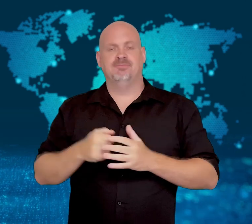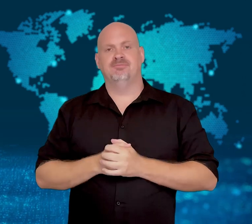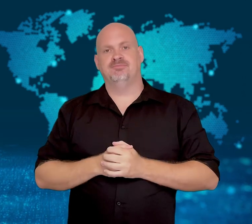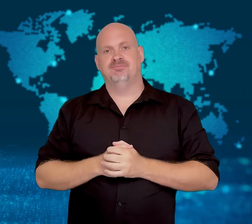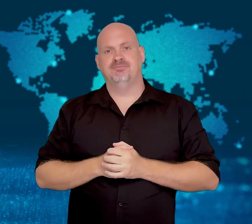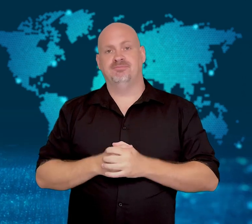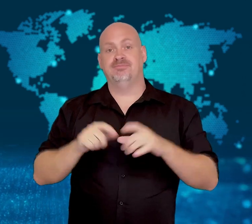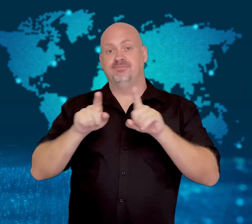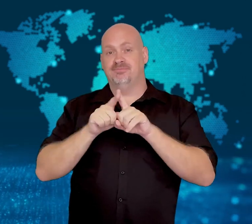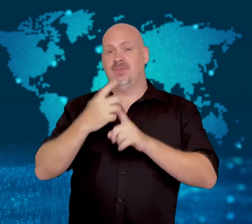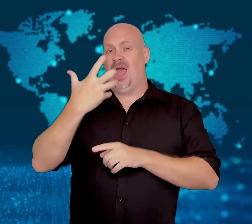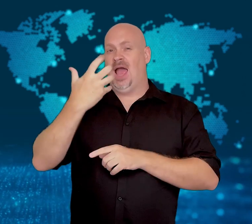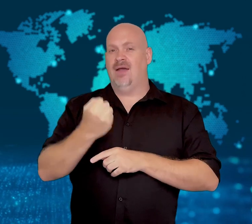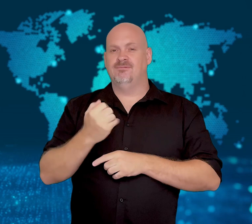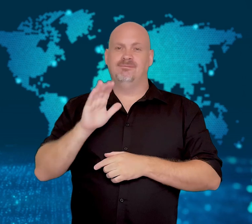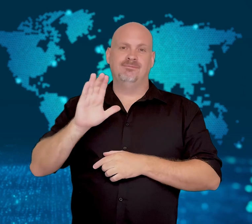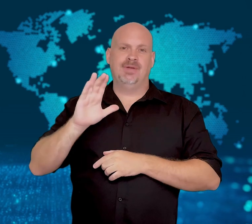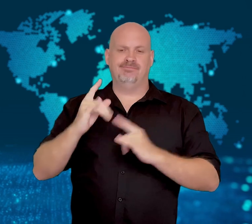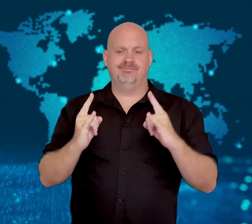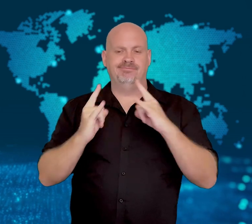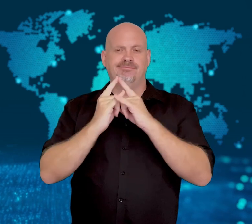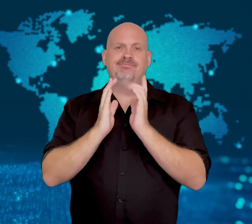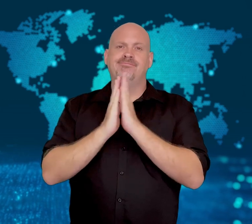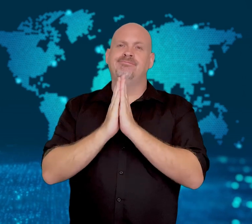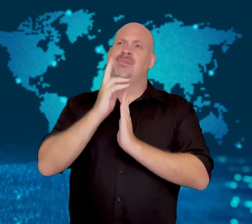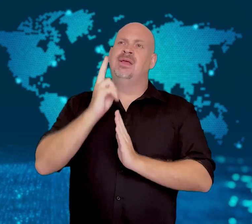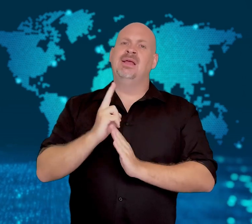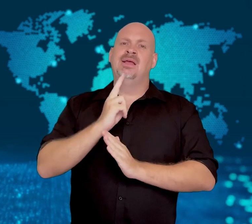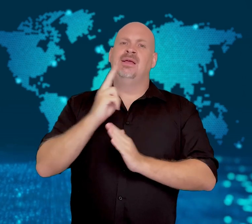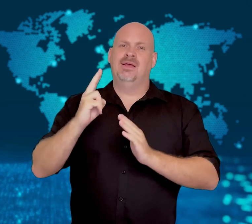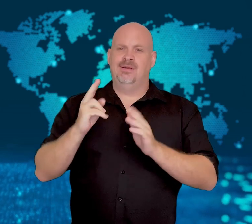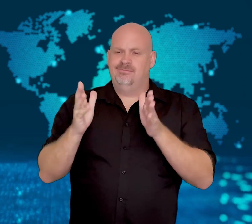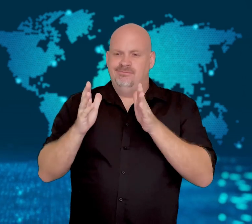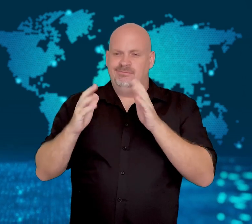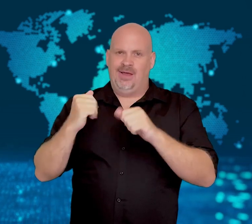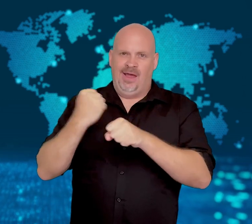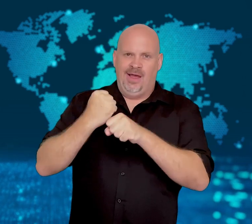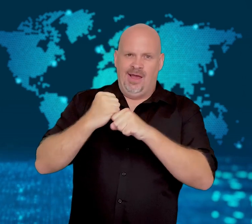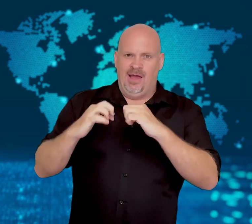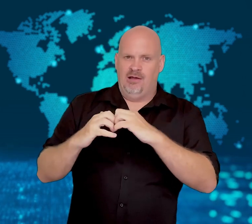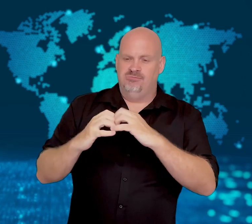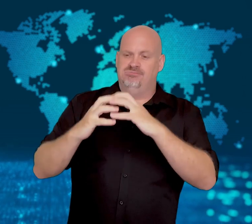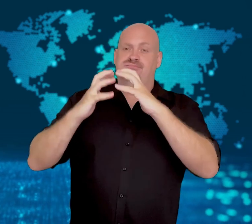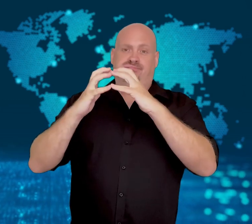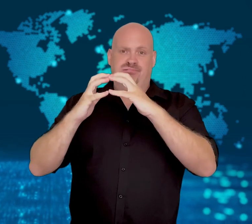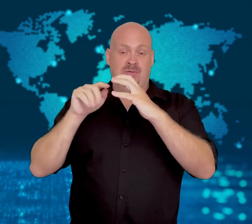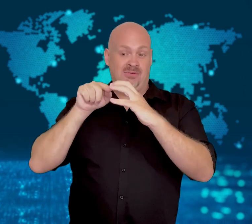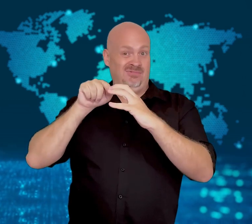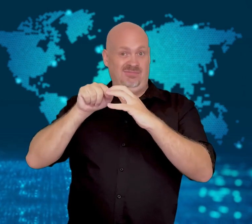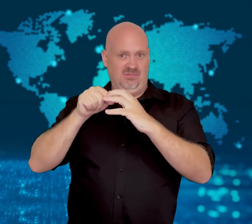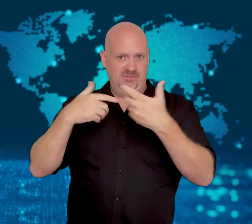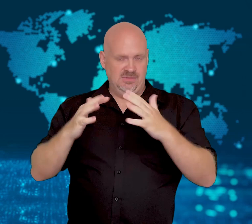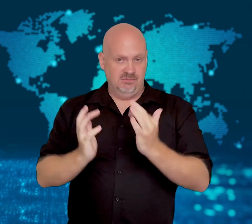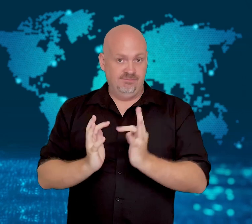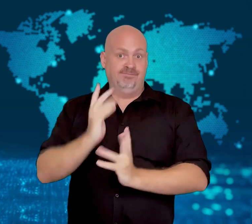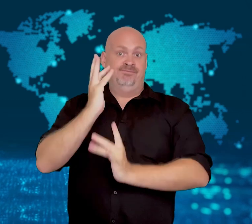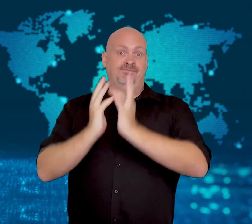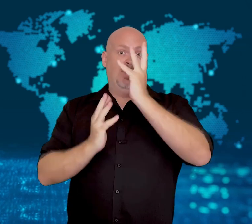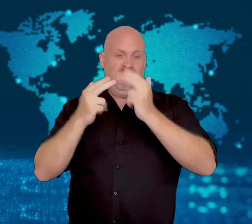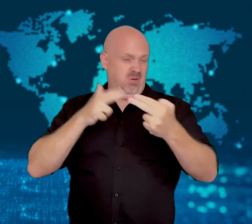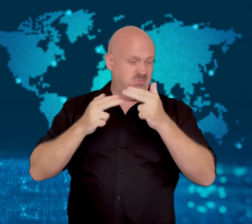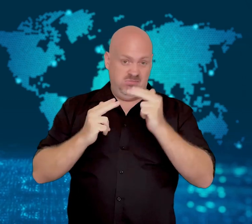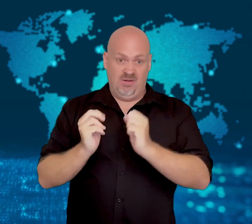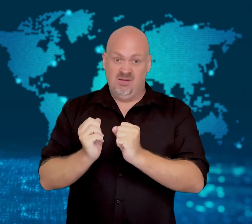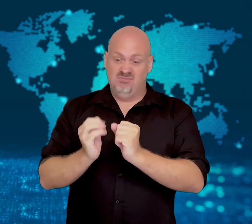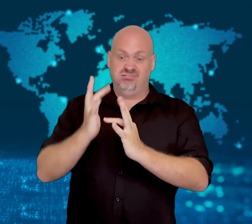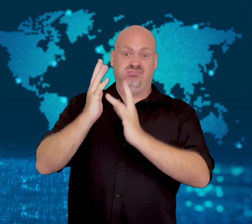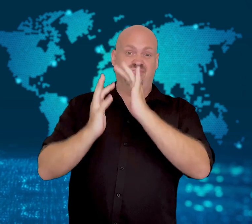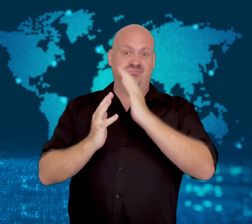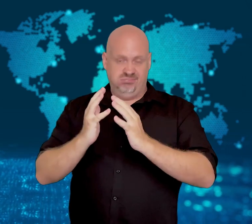The city's temporary cathedral caught fire in the midst of the battle,